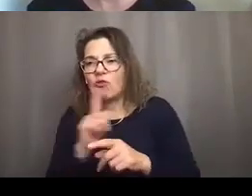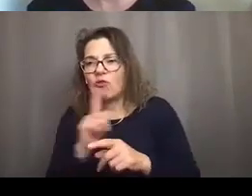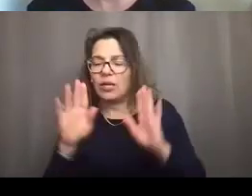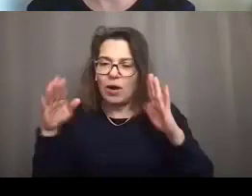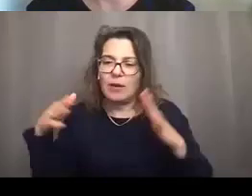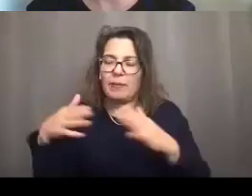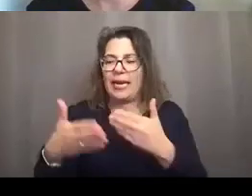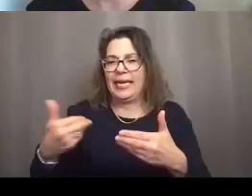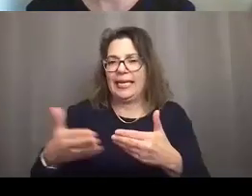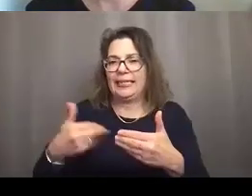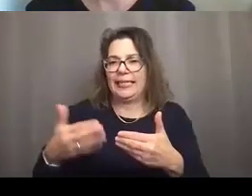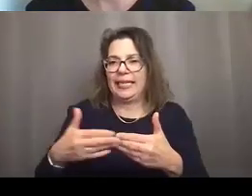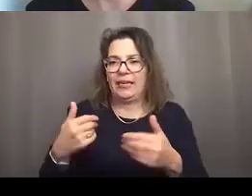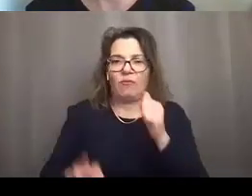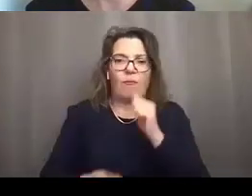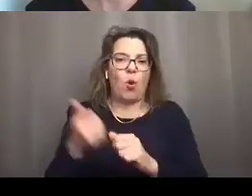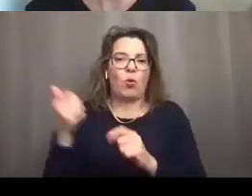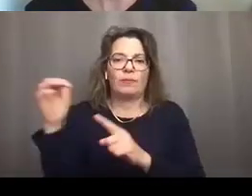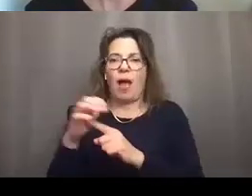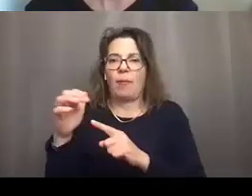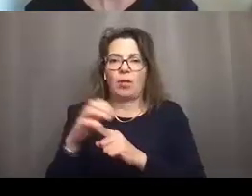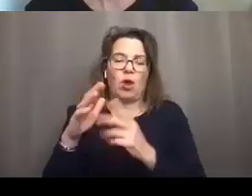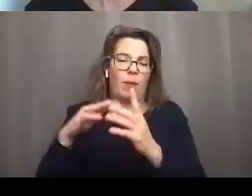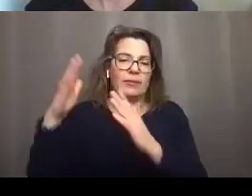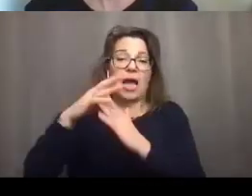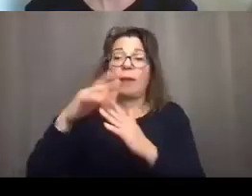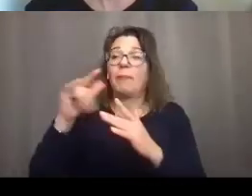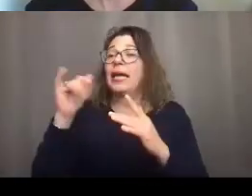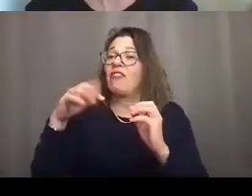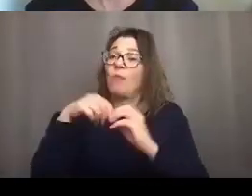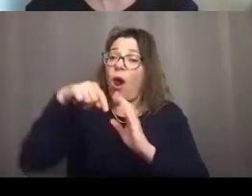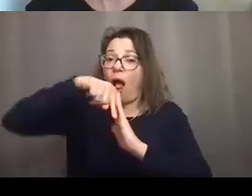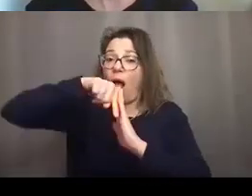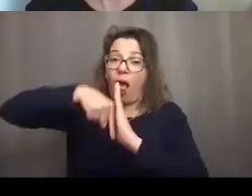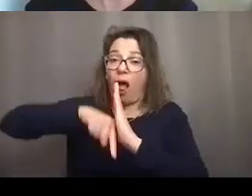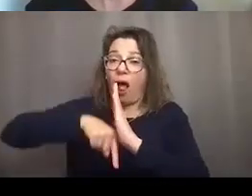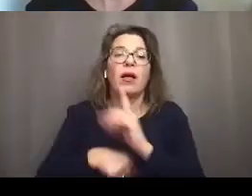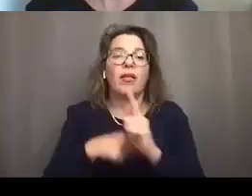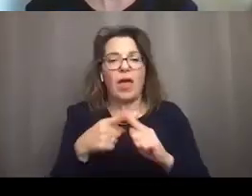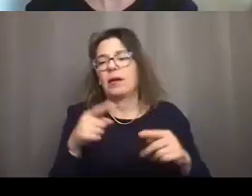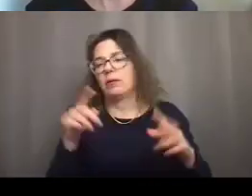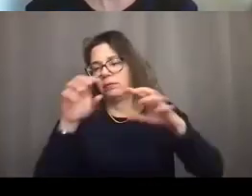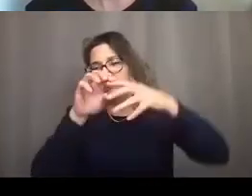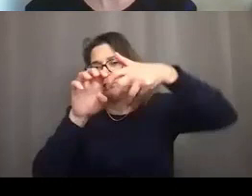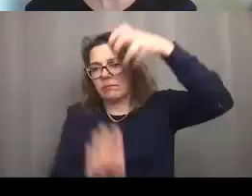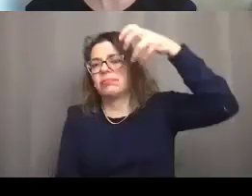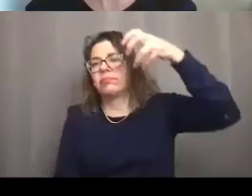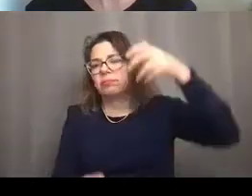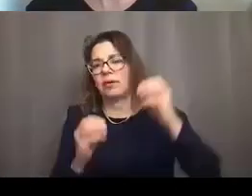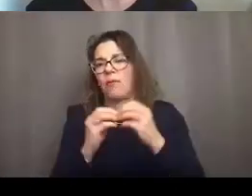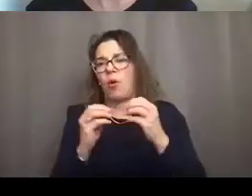and just put those most popular ones upfront. But if you want to run those more complex searches,